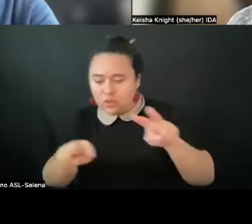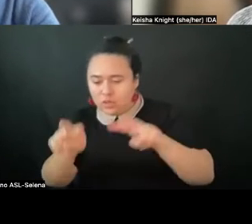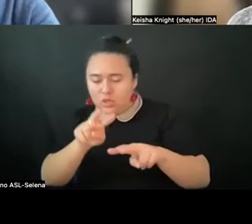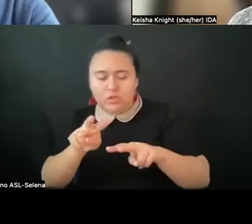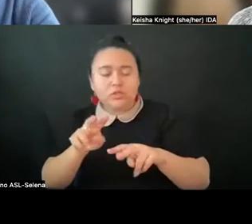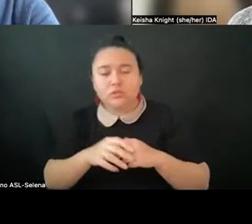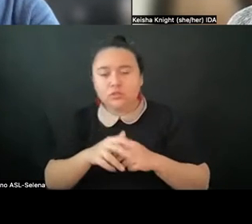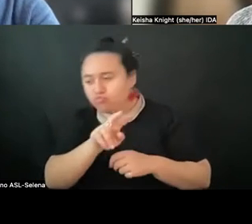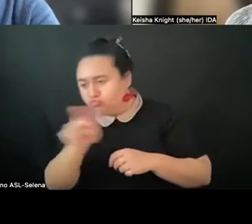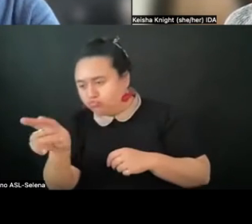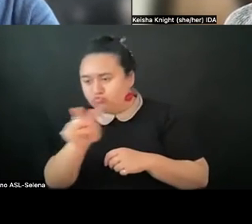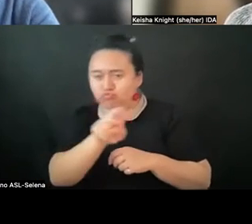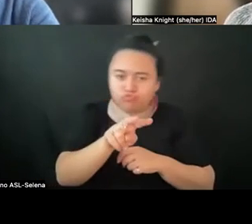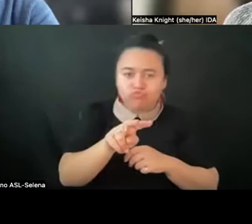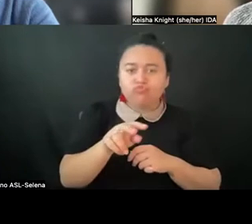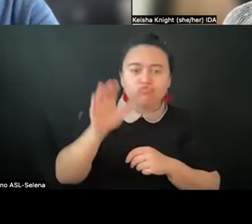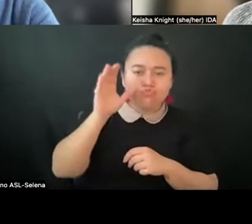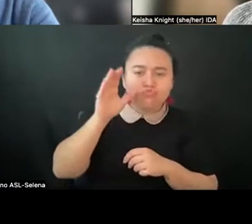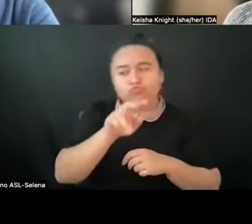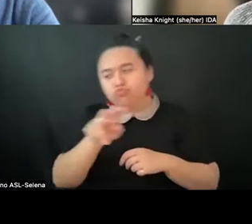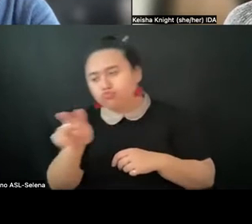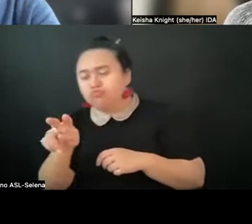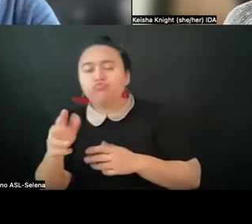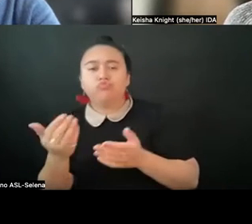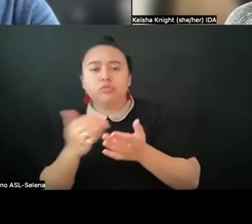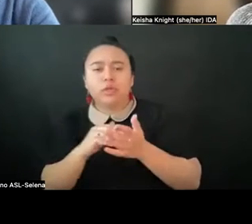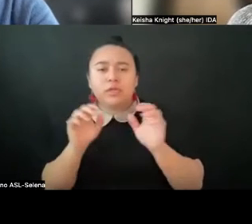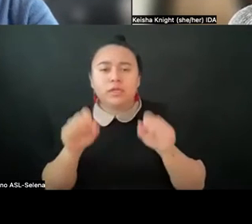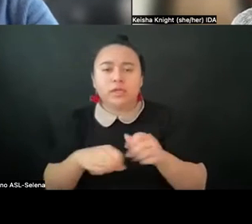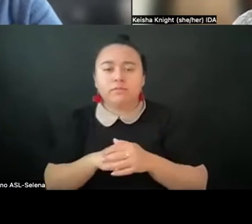Before we get started, a few suggestions and reminders for how to use the Zoom.